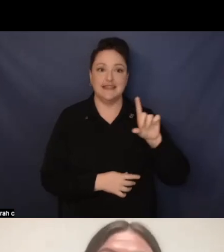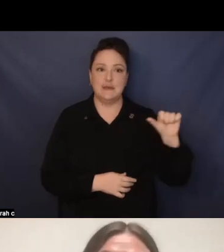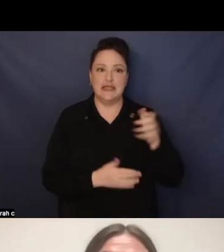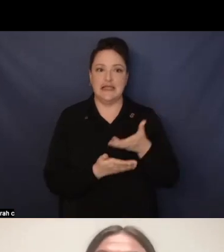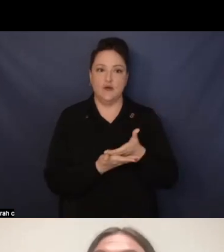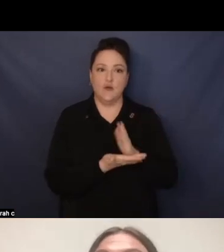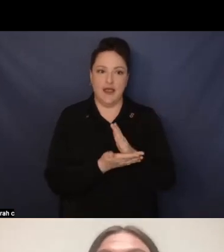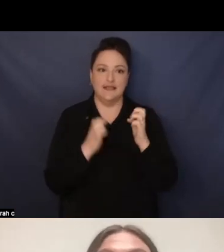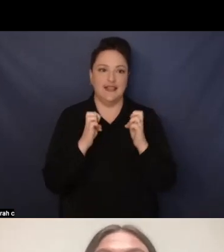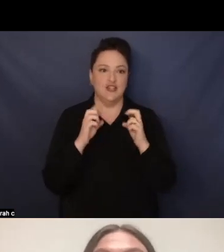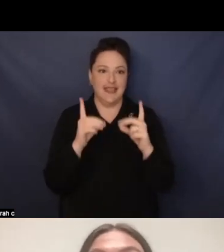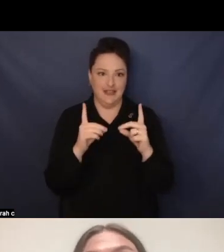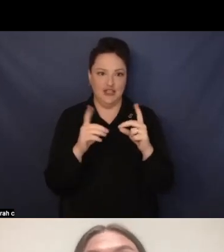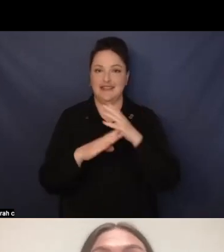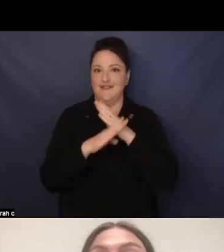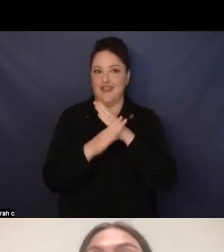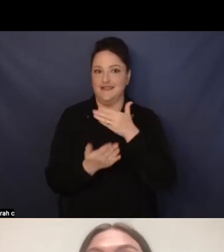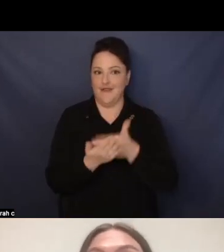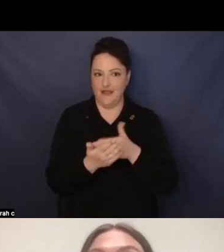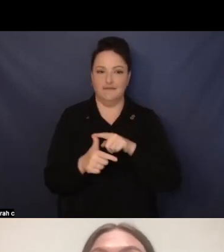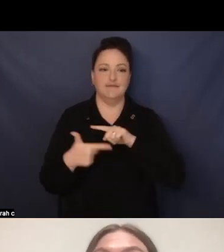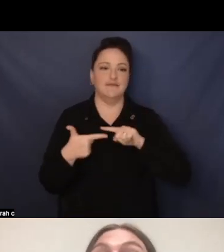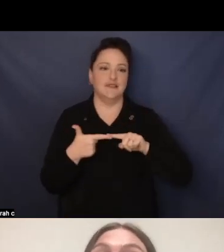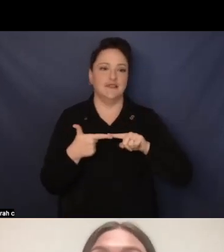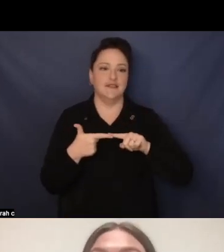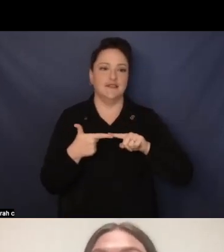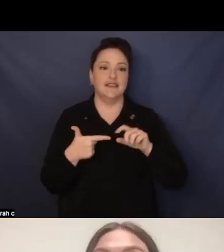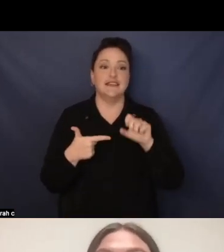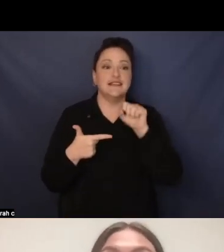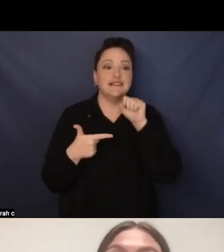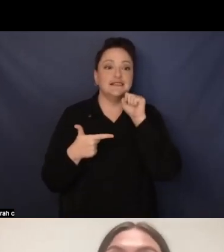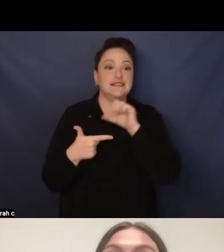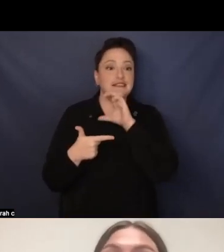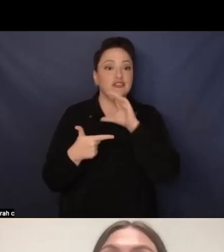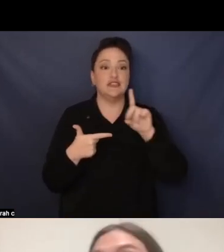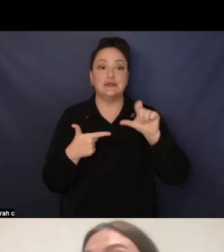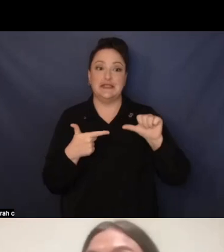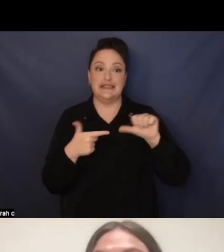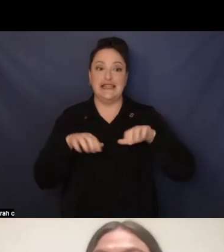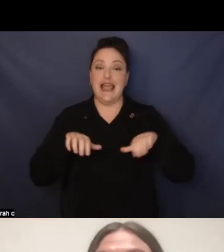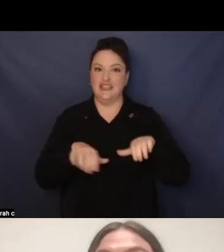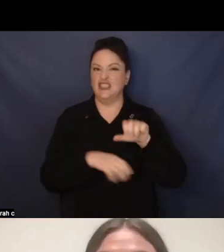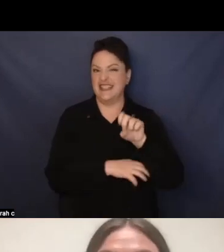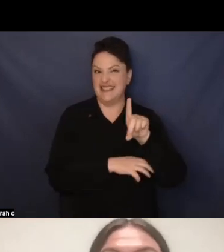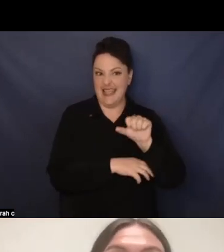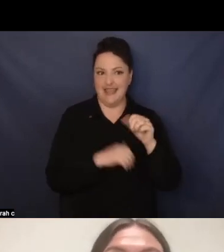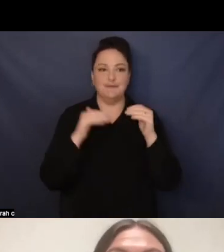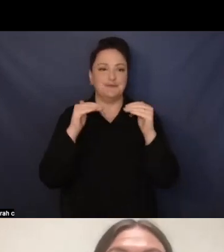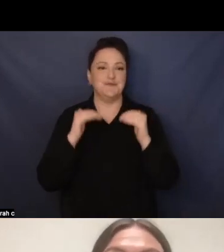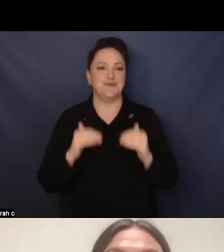By Senior Disability Action. And by the Center for Independent Living. We are really happy that you are all here with us today.